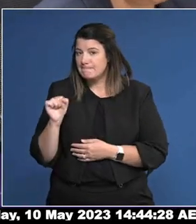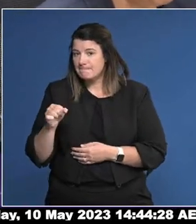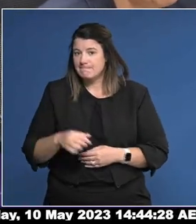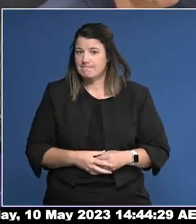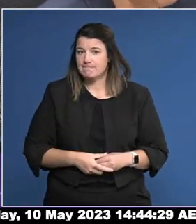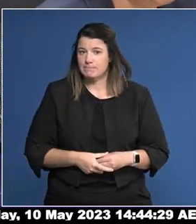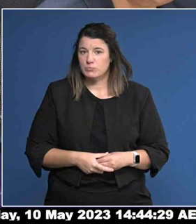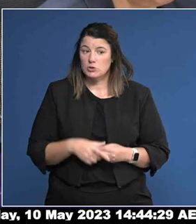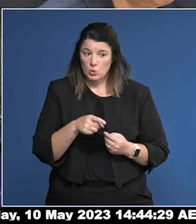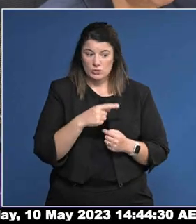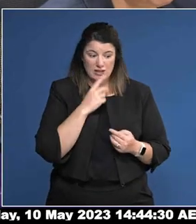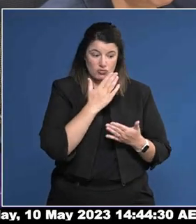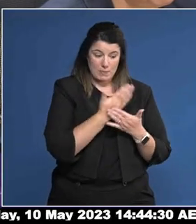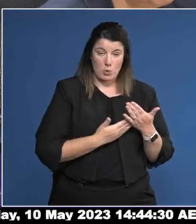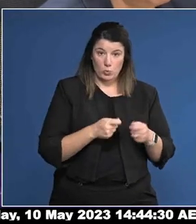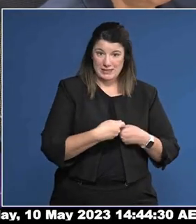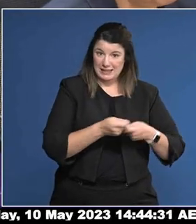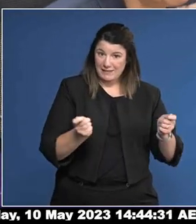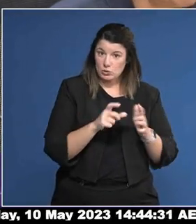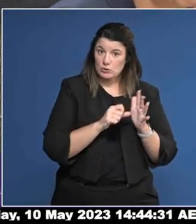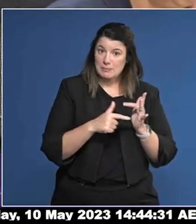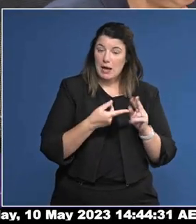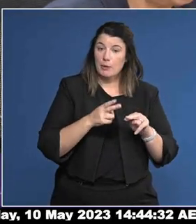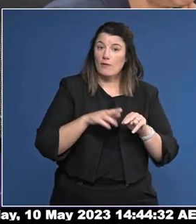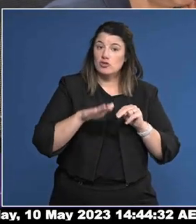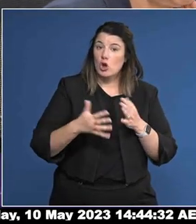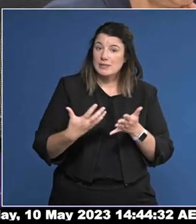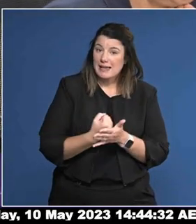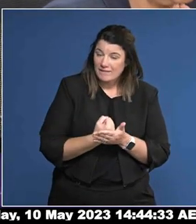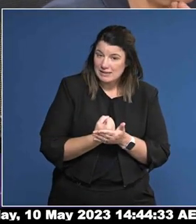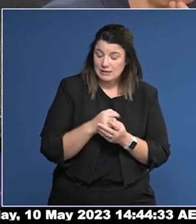report was provided to the Department of Child Safety, Department of Education,